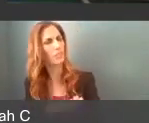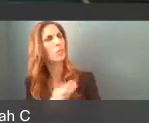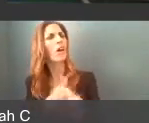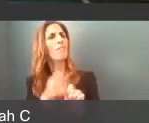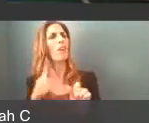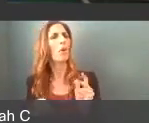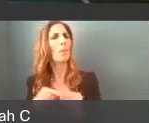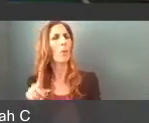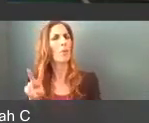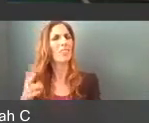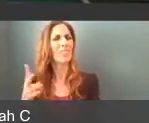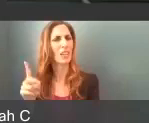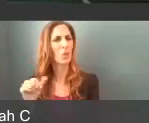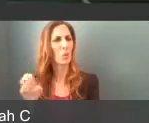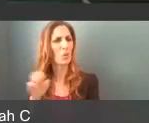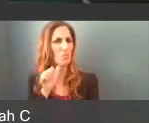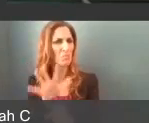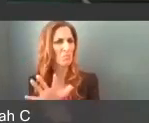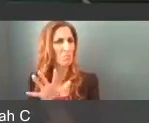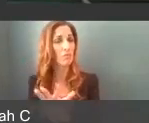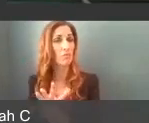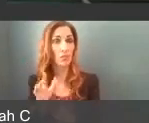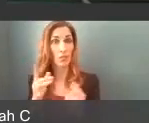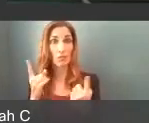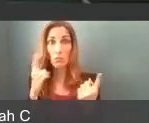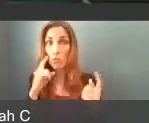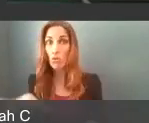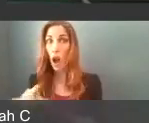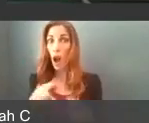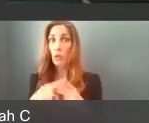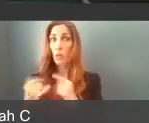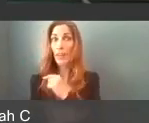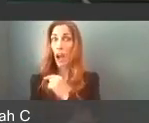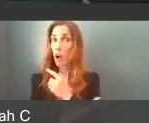shortage. You know, did that come as a shock to the county and do you have concerns about